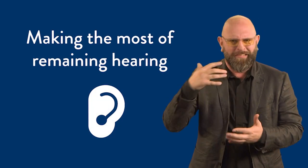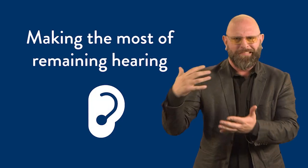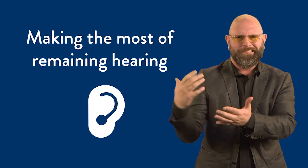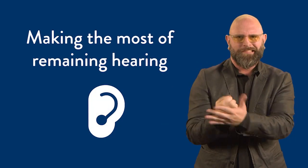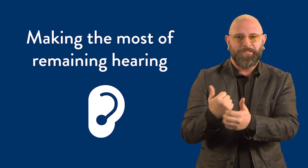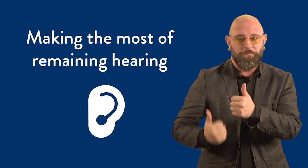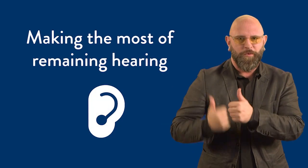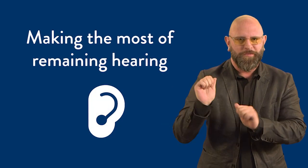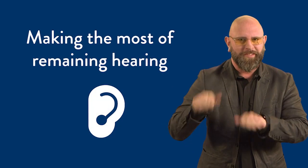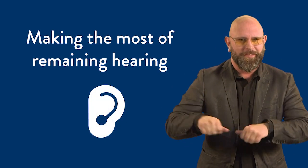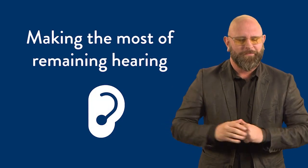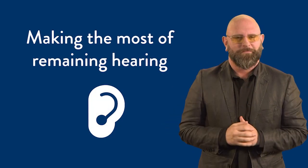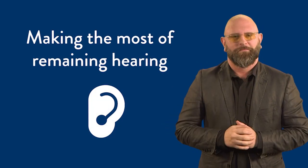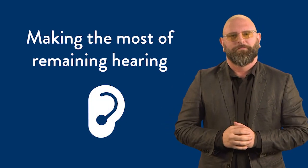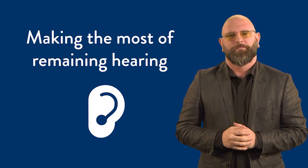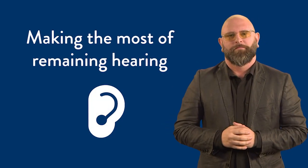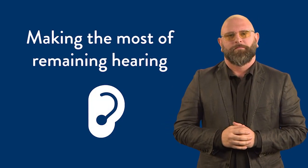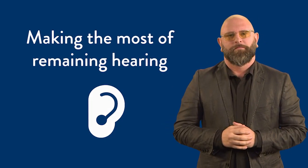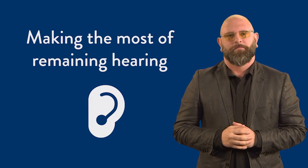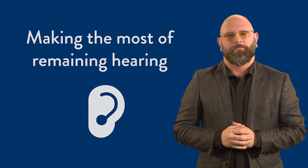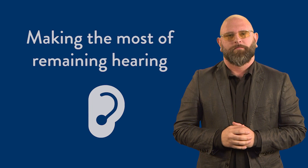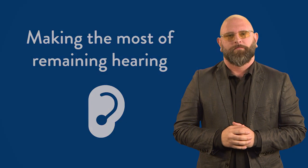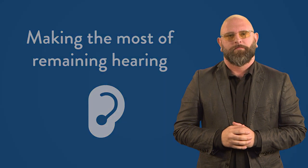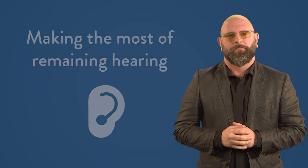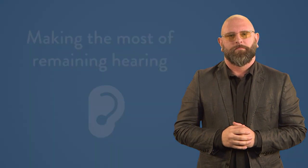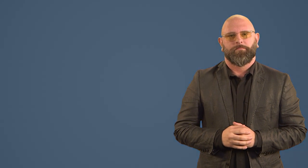Making the most of remaining hearing